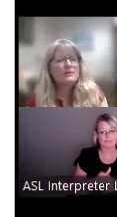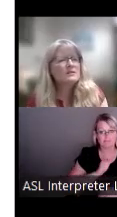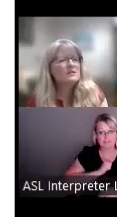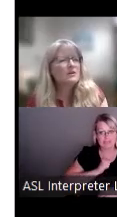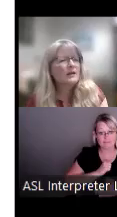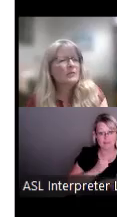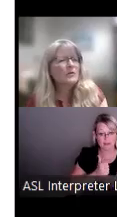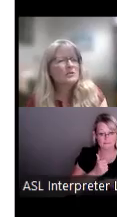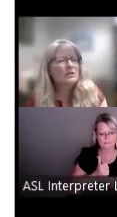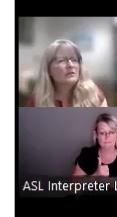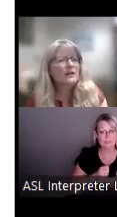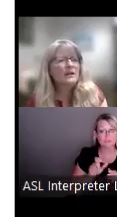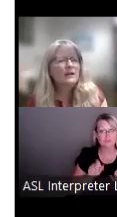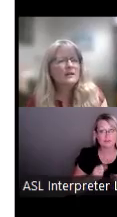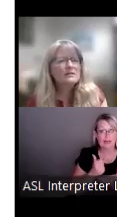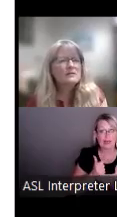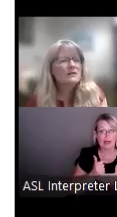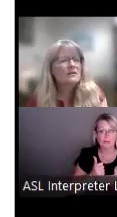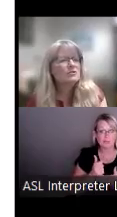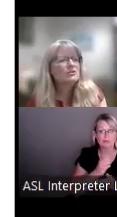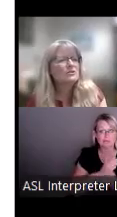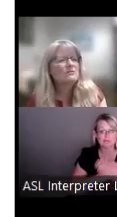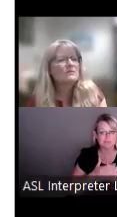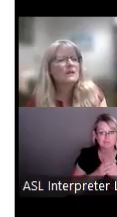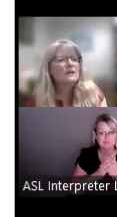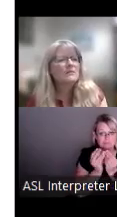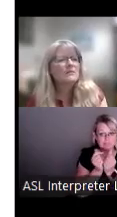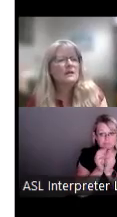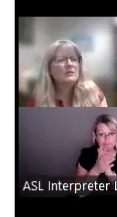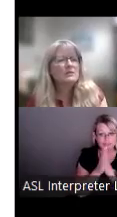be able to start help washing their hands, they should be able